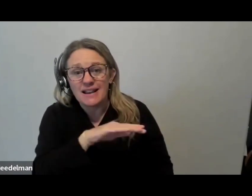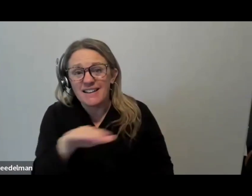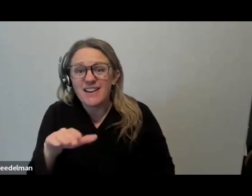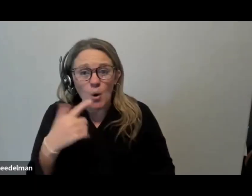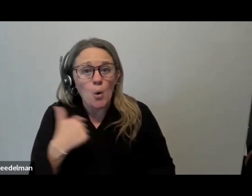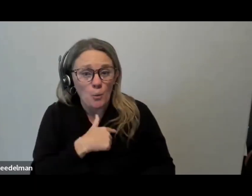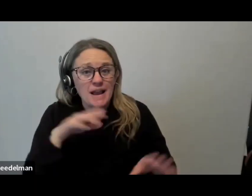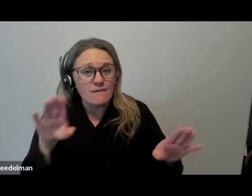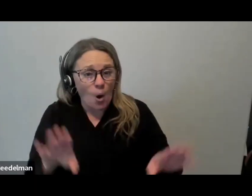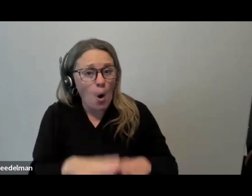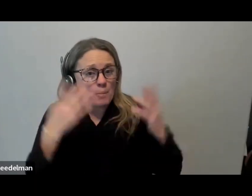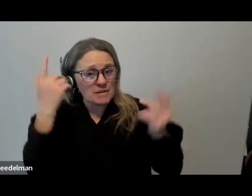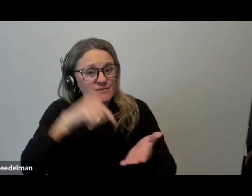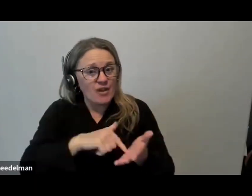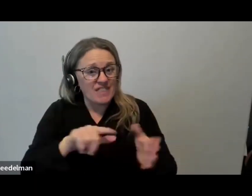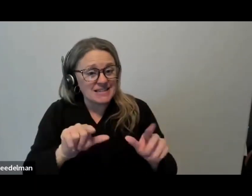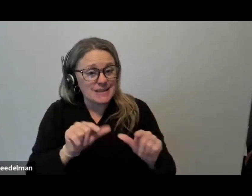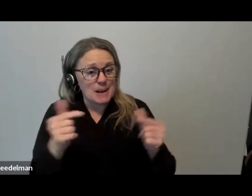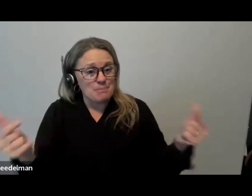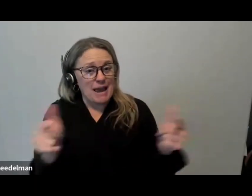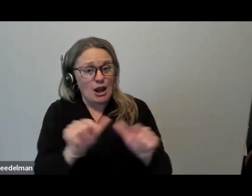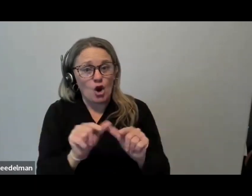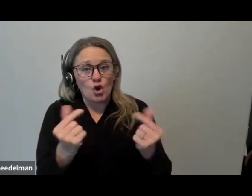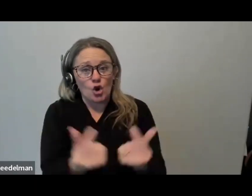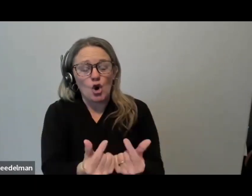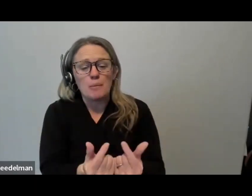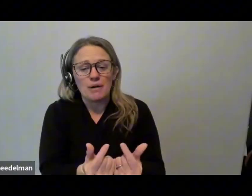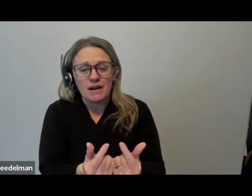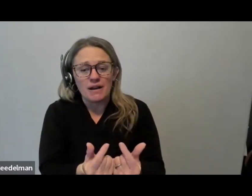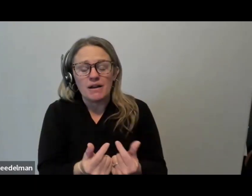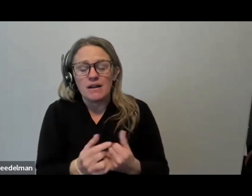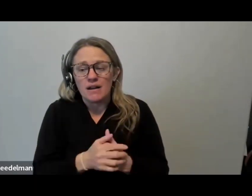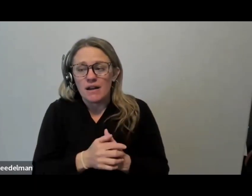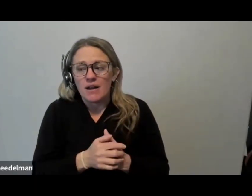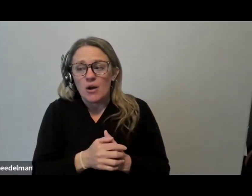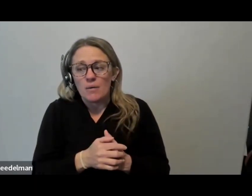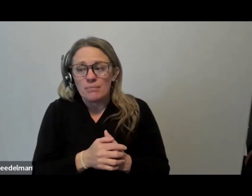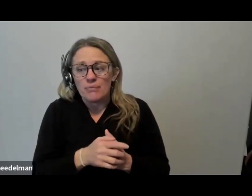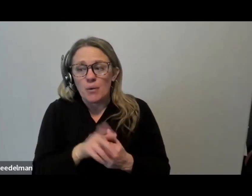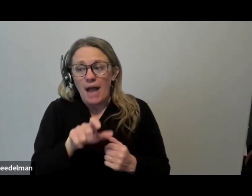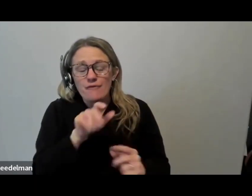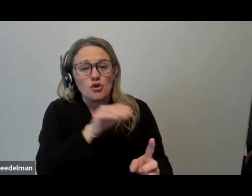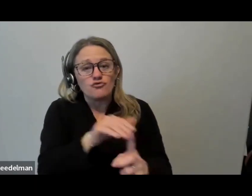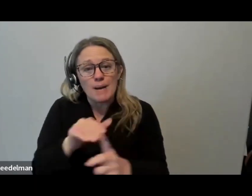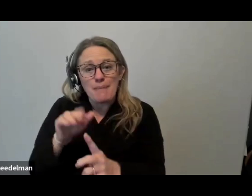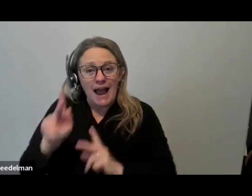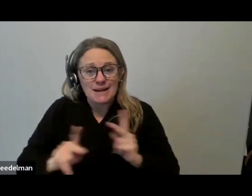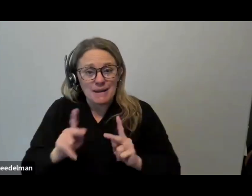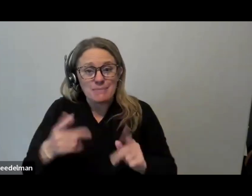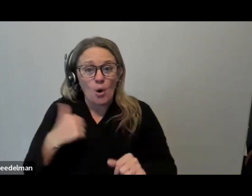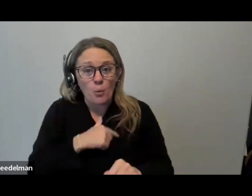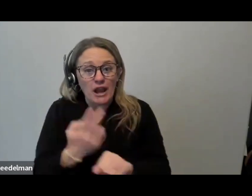that extends beyond, right? Even things as simple as reminding people that we all used closed captions, it's not just for folks